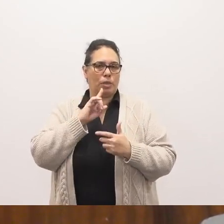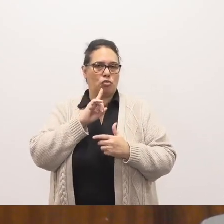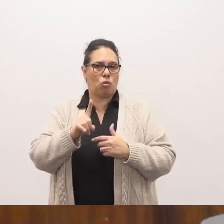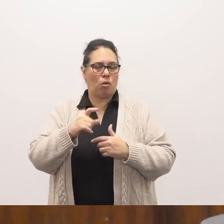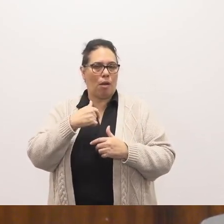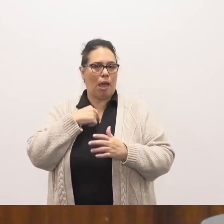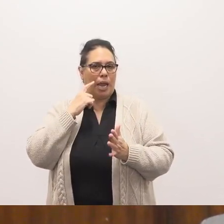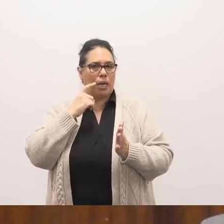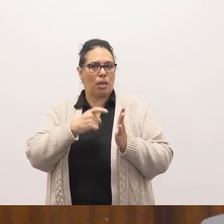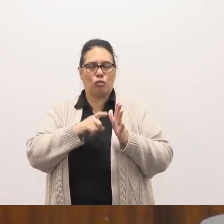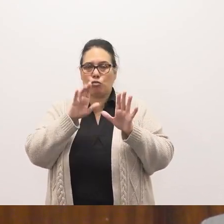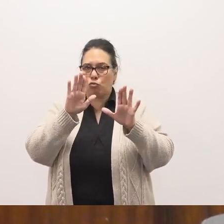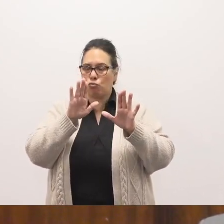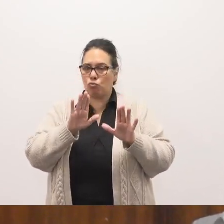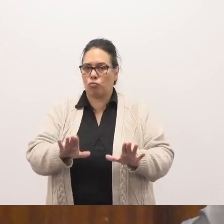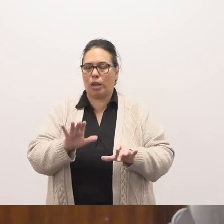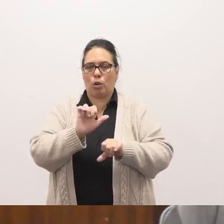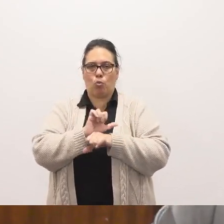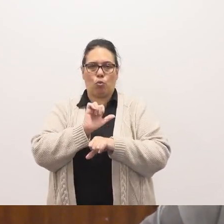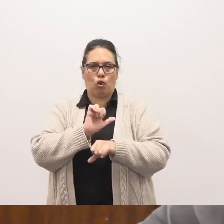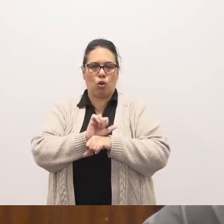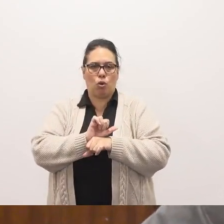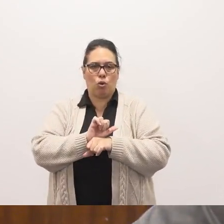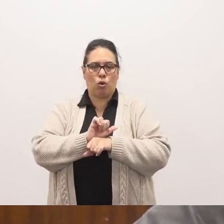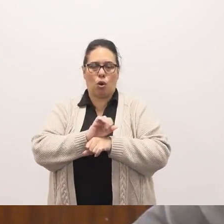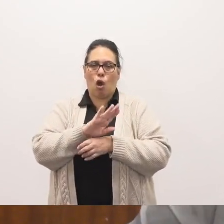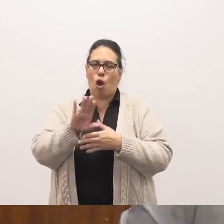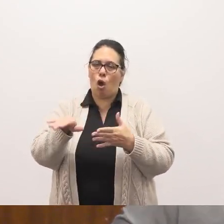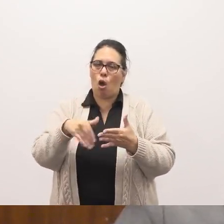the great work of all of the City of Long Beach